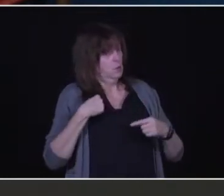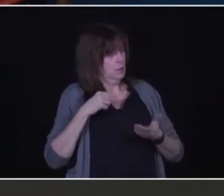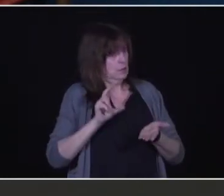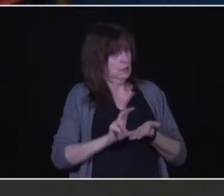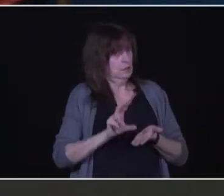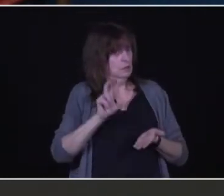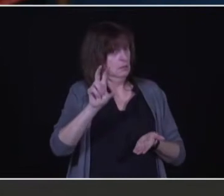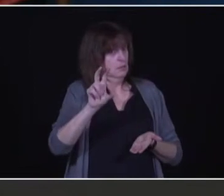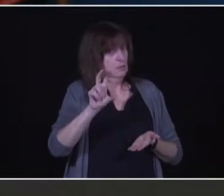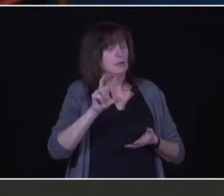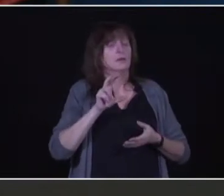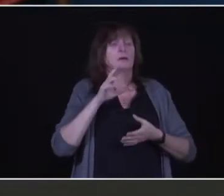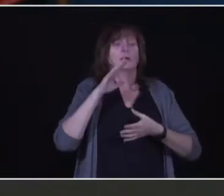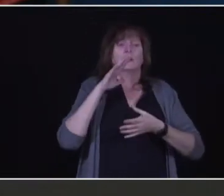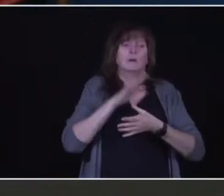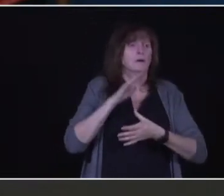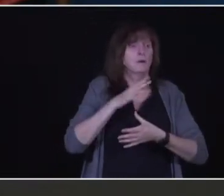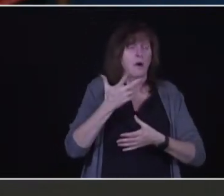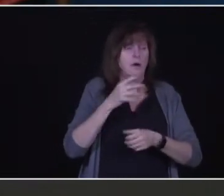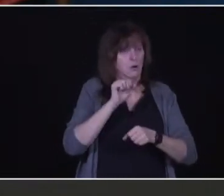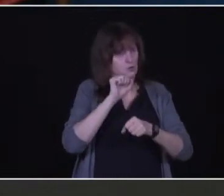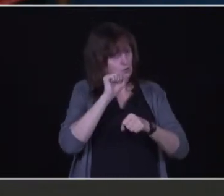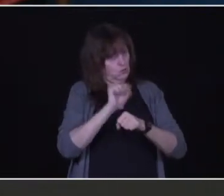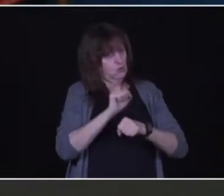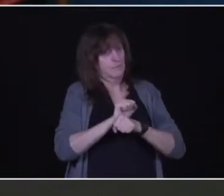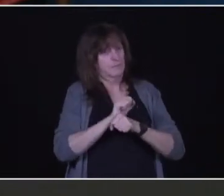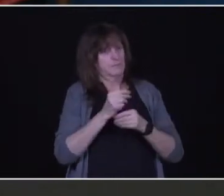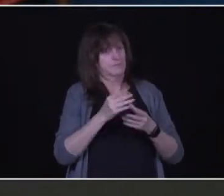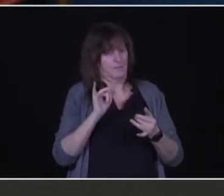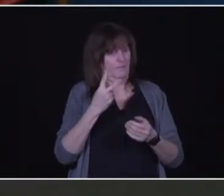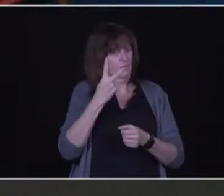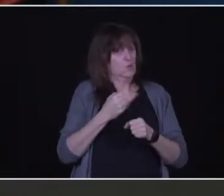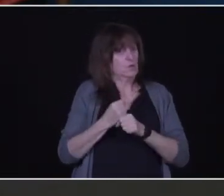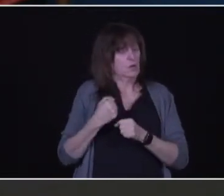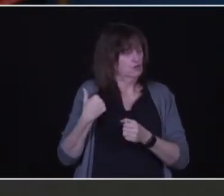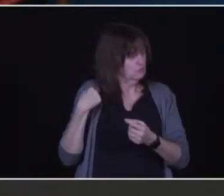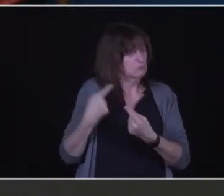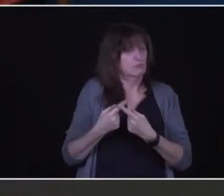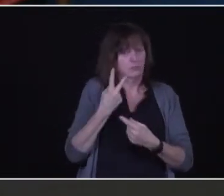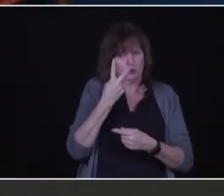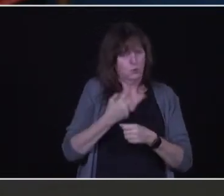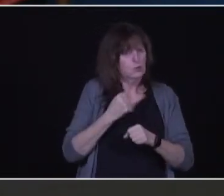Well, we look deep into anything into investing jobs and so far, over the last 2 1/2